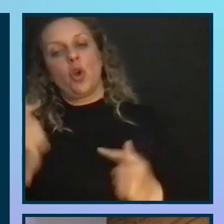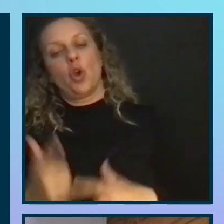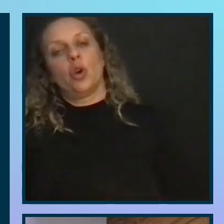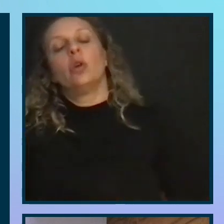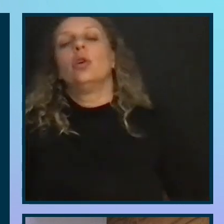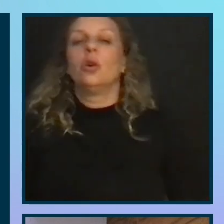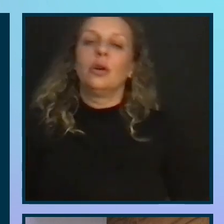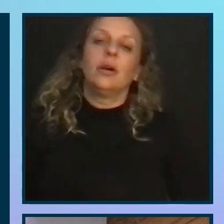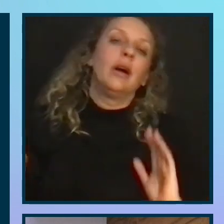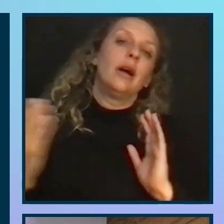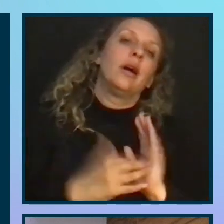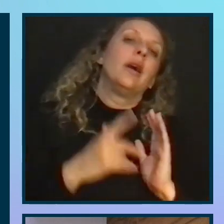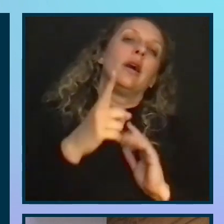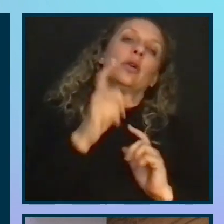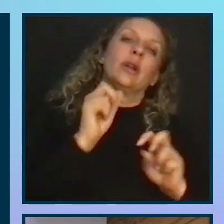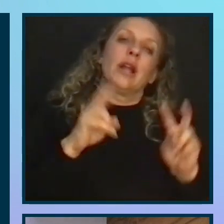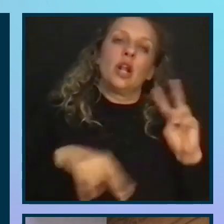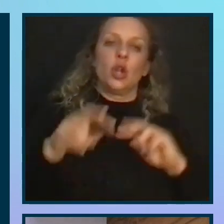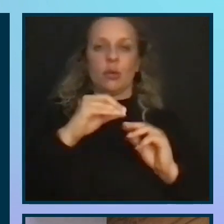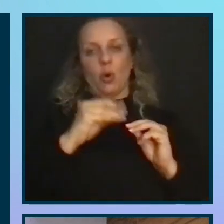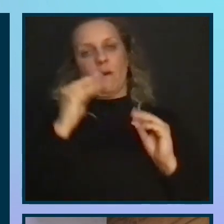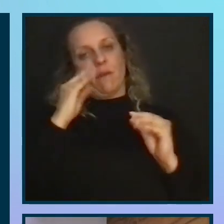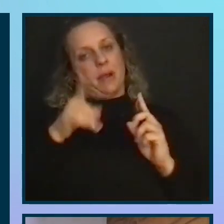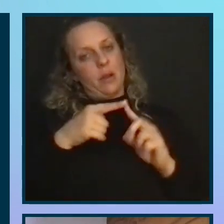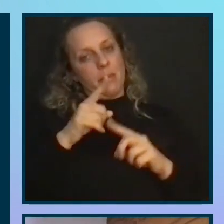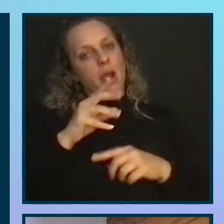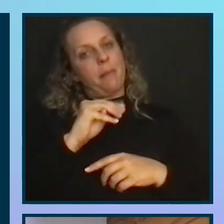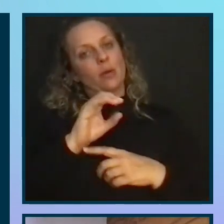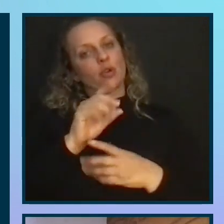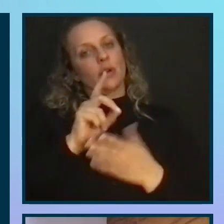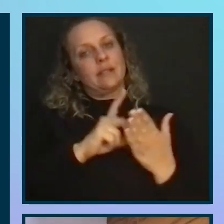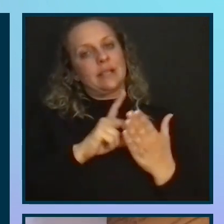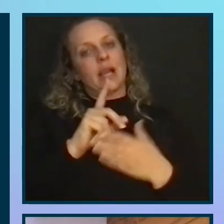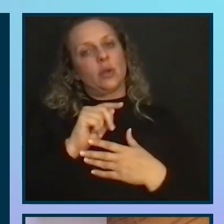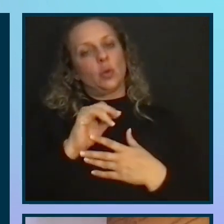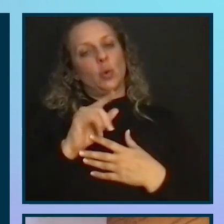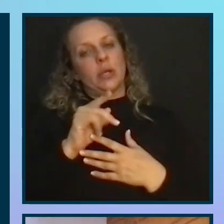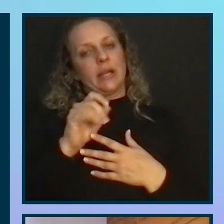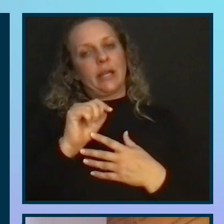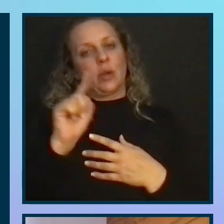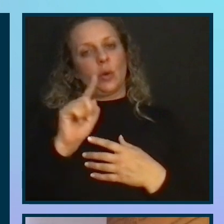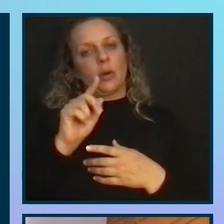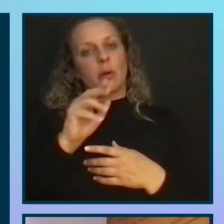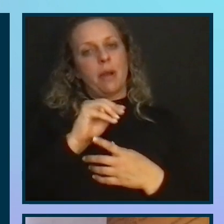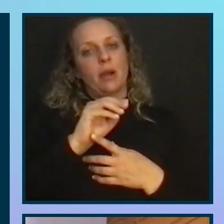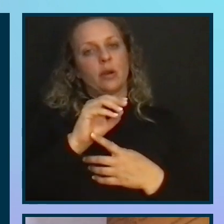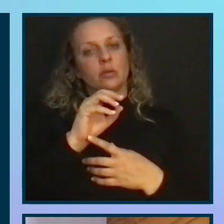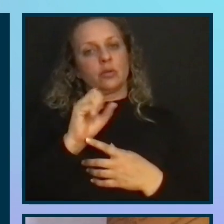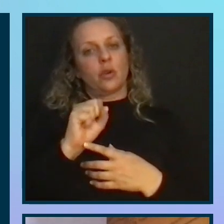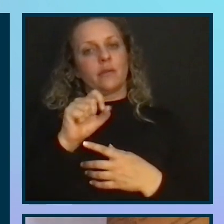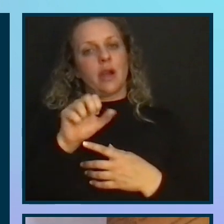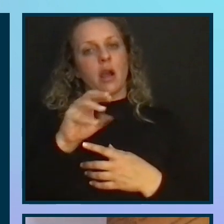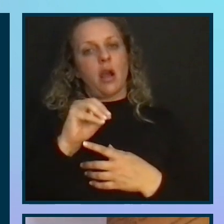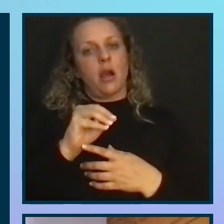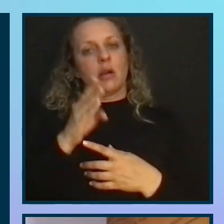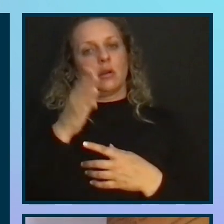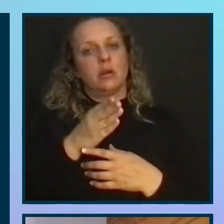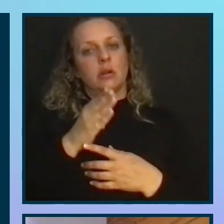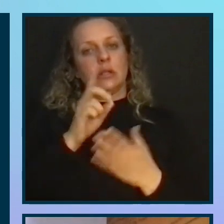And again, you can go and have a look at more information about the Microsoft Design Toolkit at microsoft.com/design/inclusive.